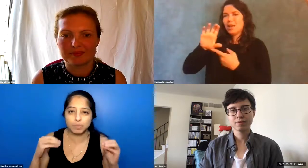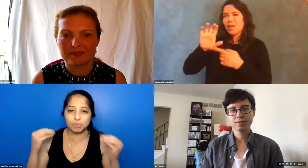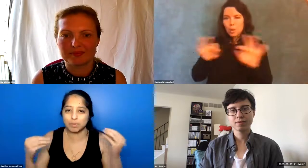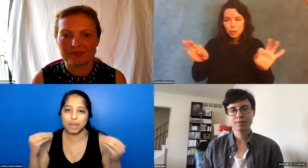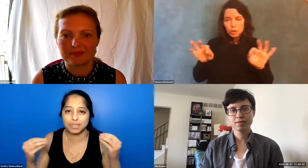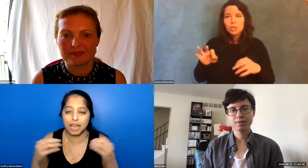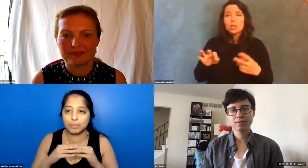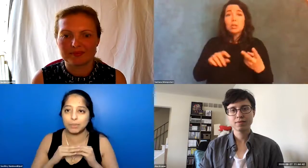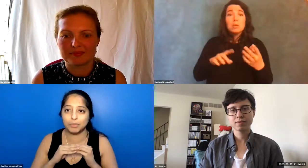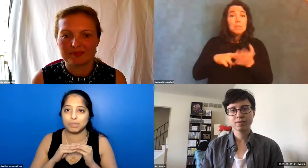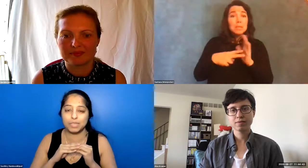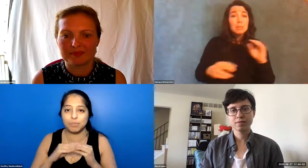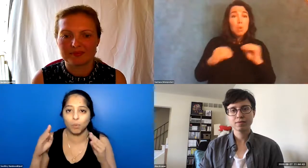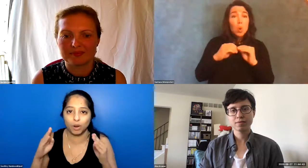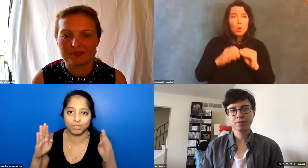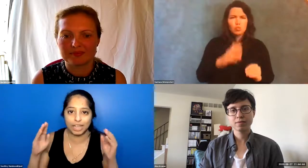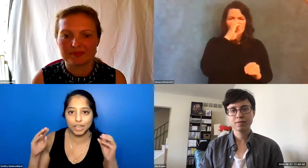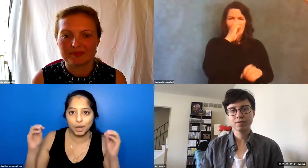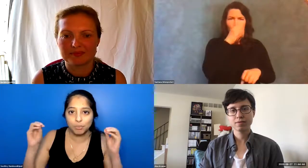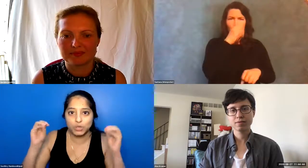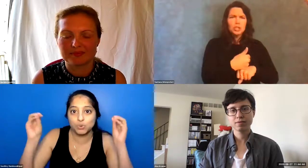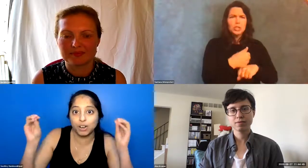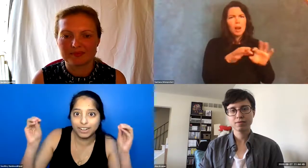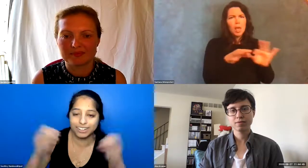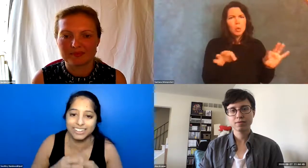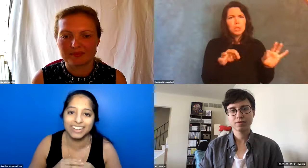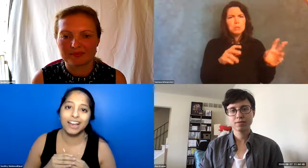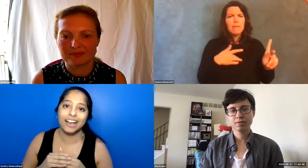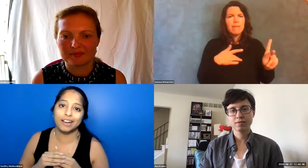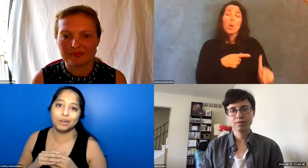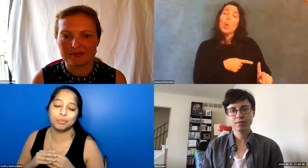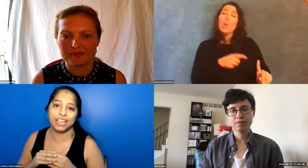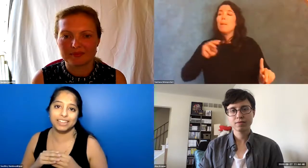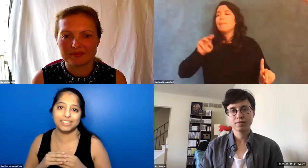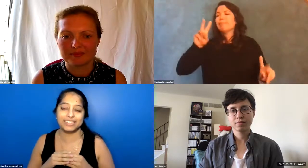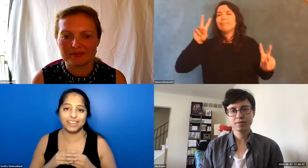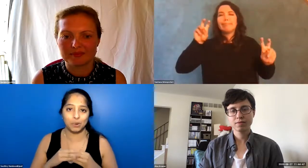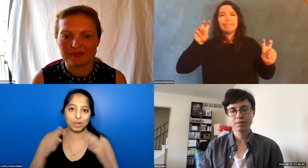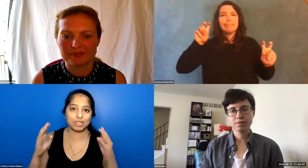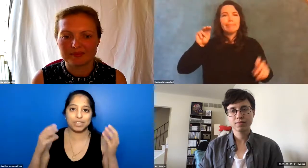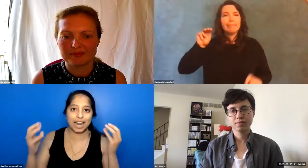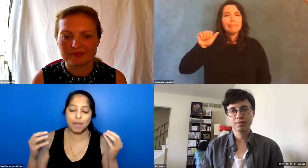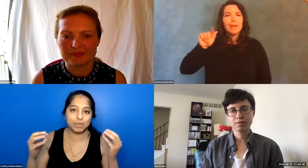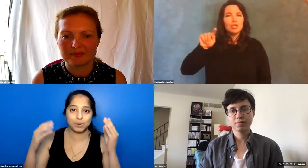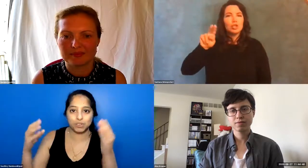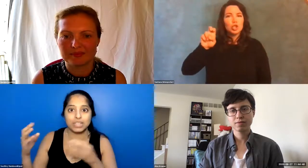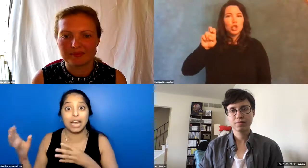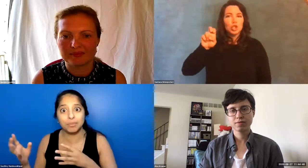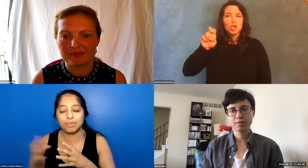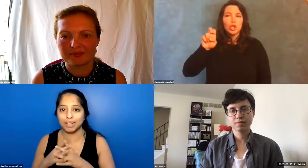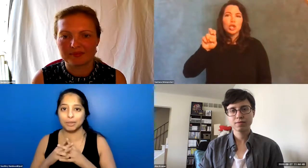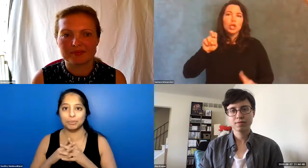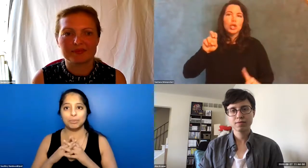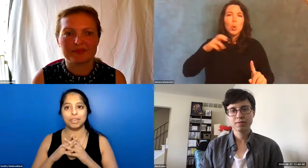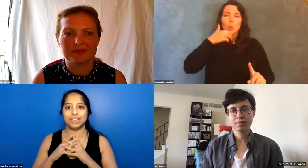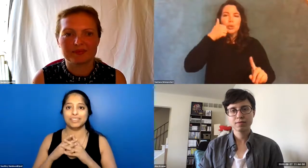steams people talk about them being more mature. And -- or something that happens over time.